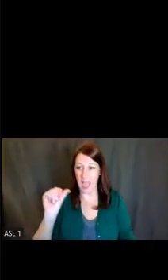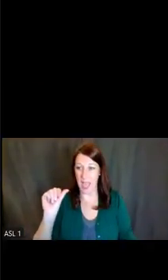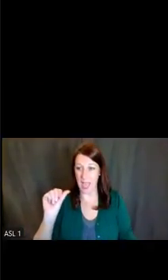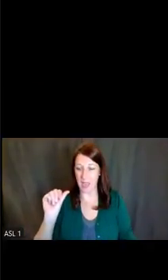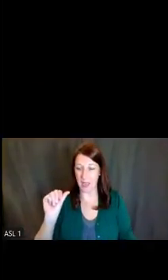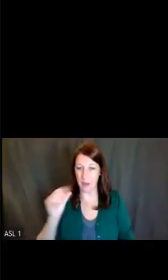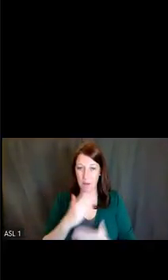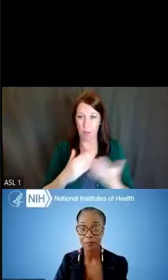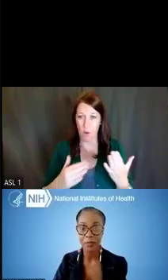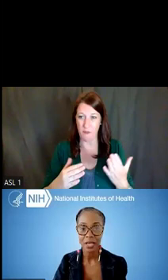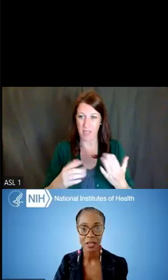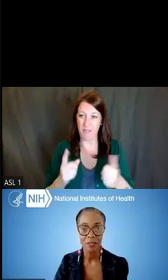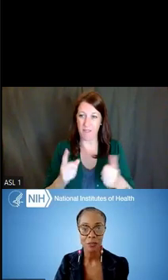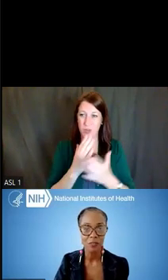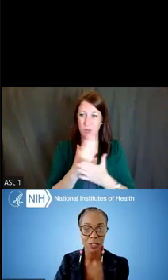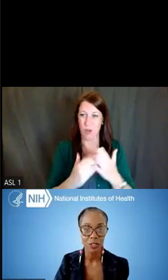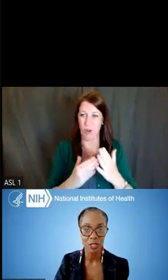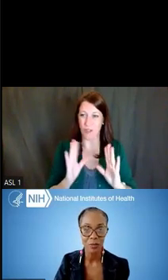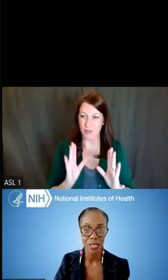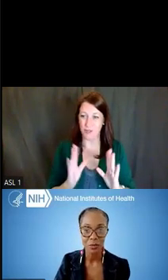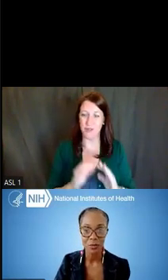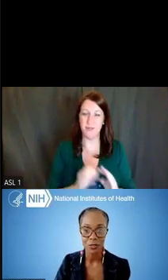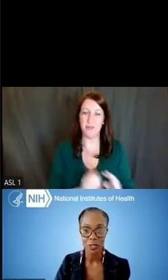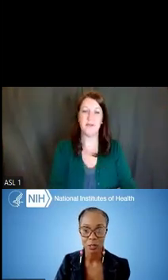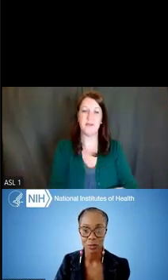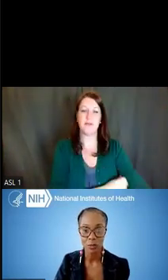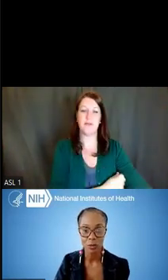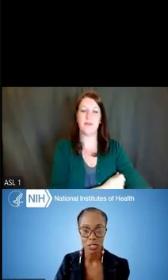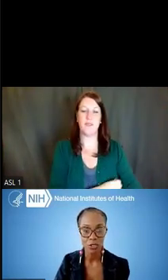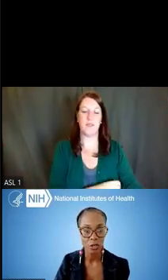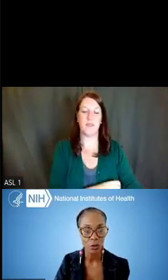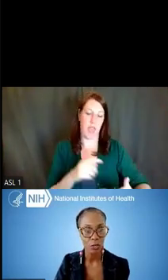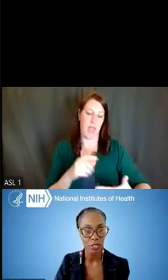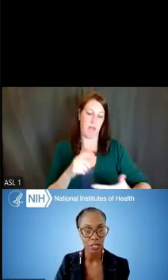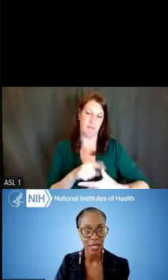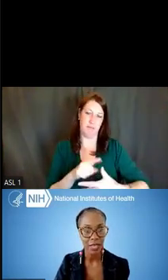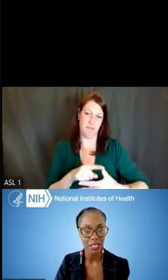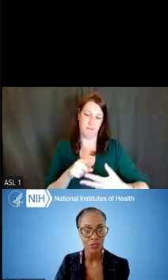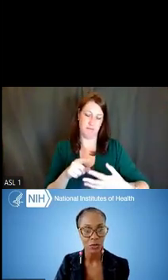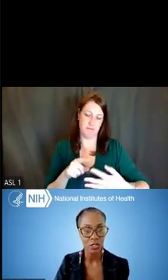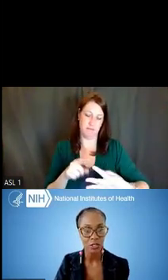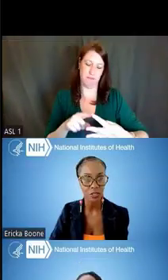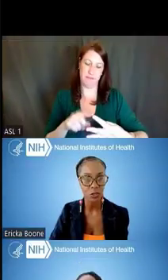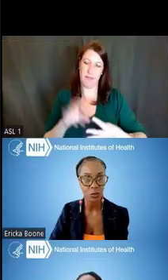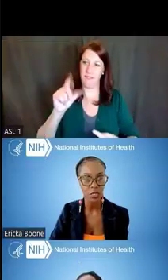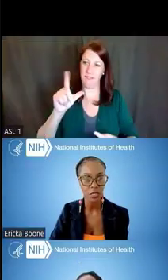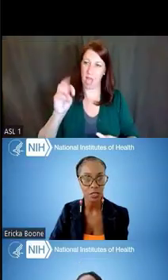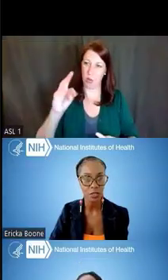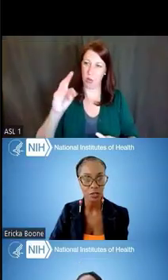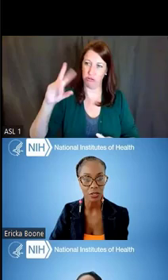portion of our webinar for fellowships and career development awards. So we're going to ask for Dr. Teraya Donaldson